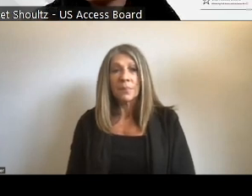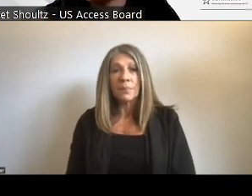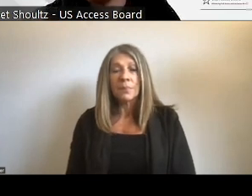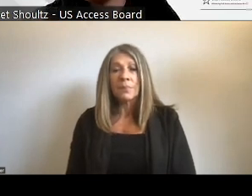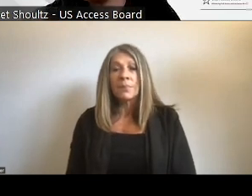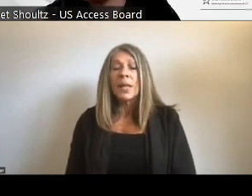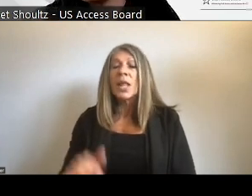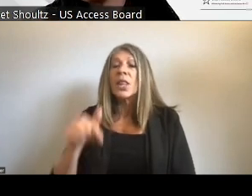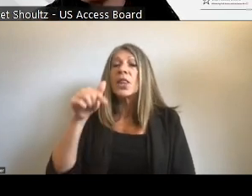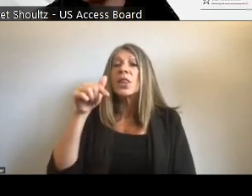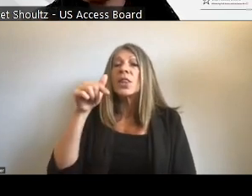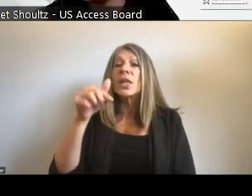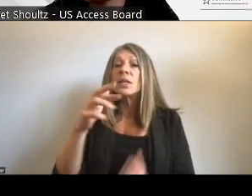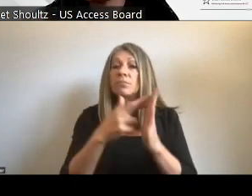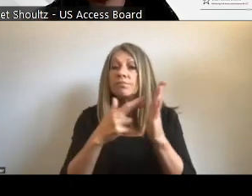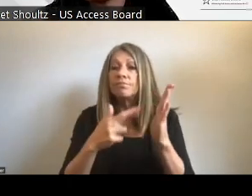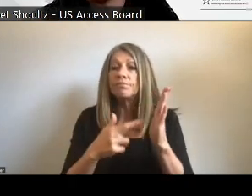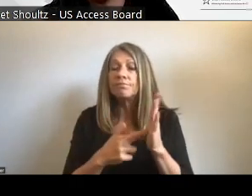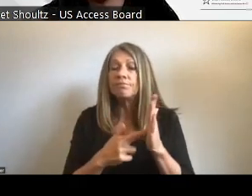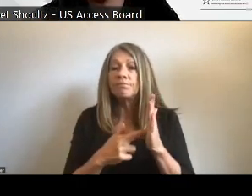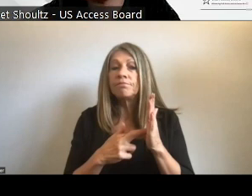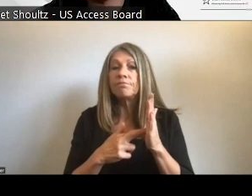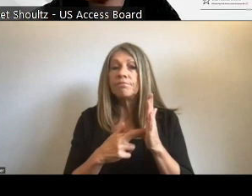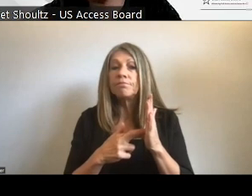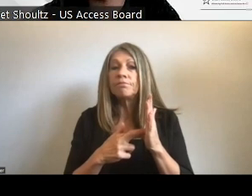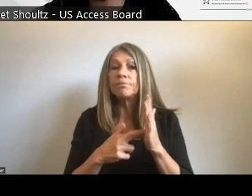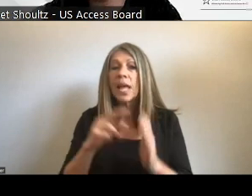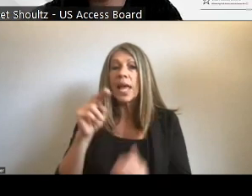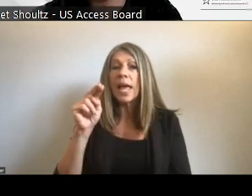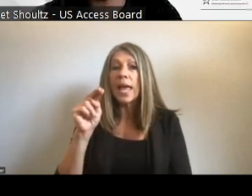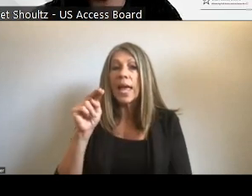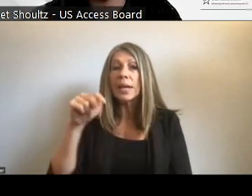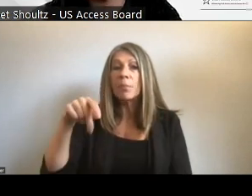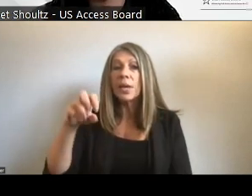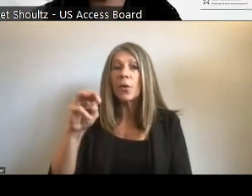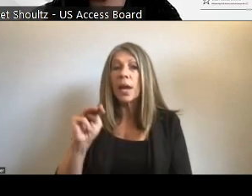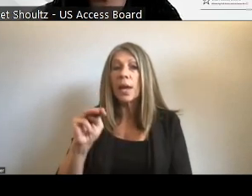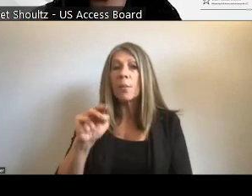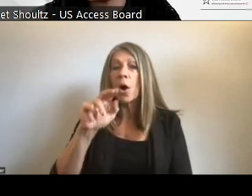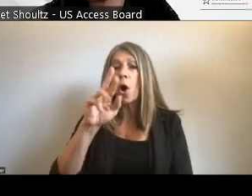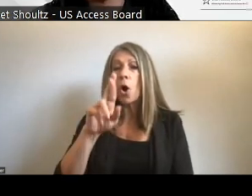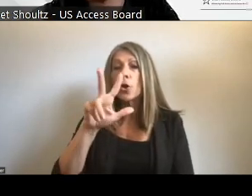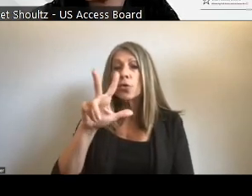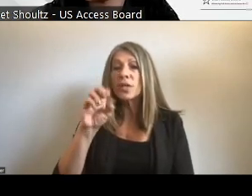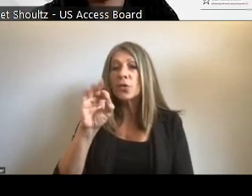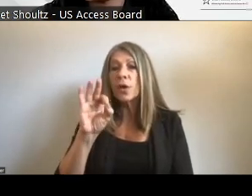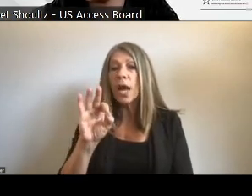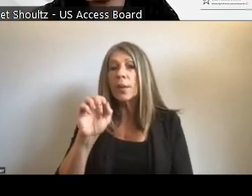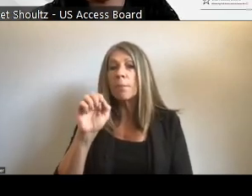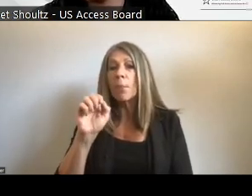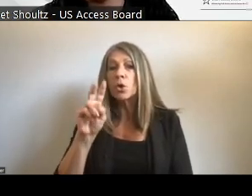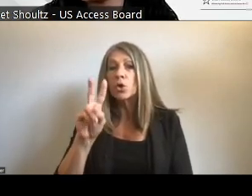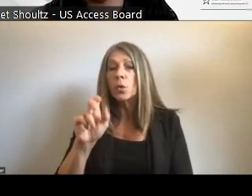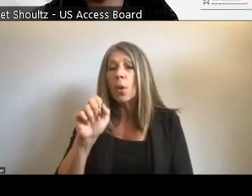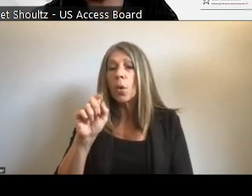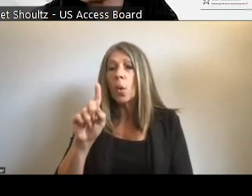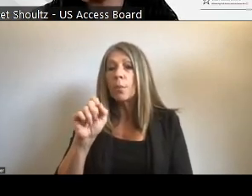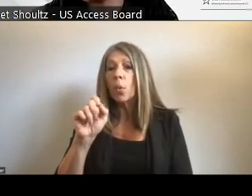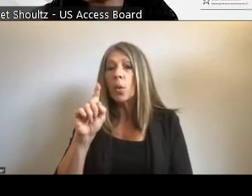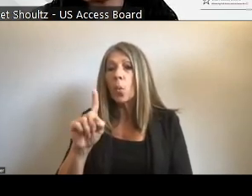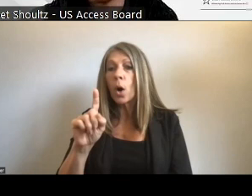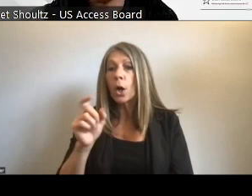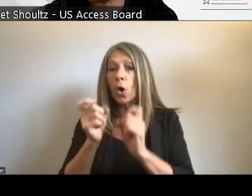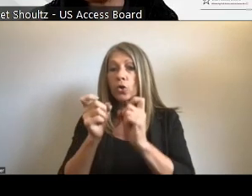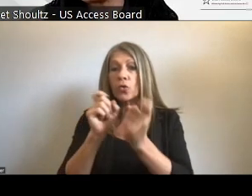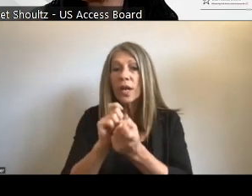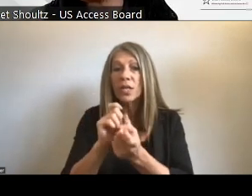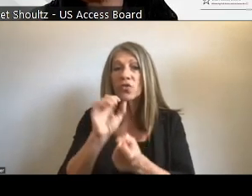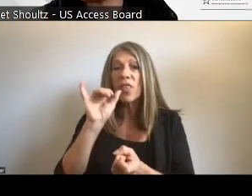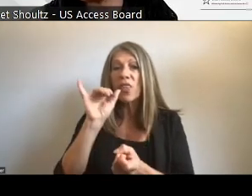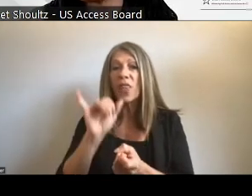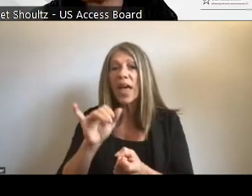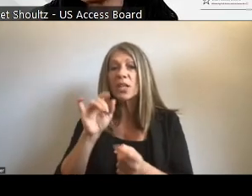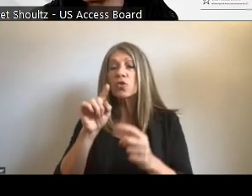This provision is in the NPRM was at R309.2.1.1 Alterations, and that's alterations to on-street